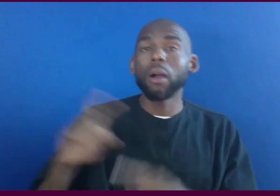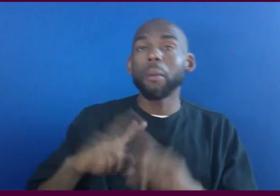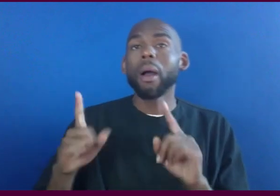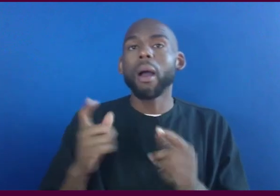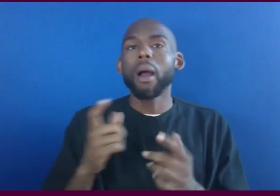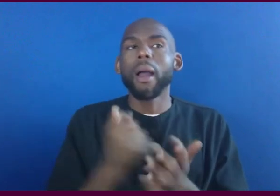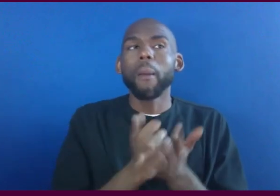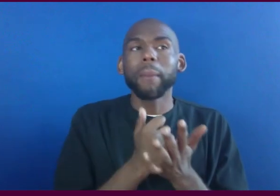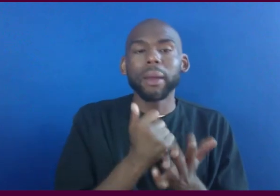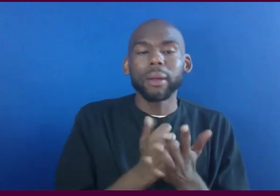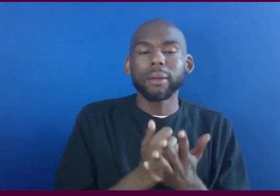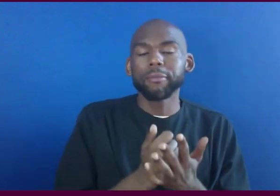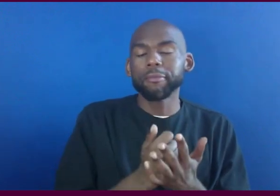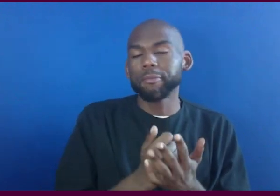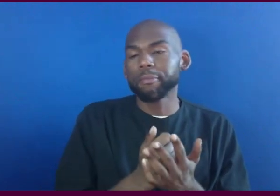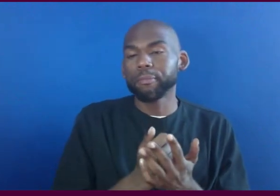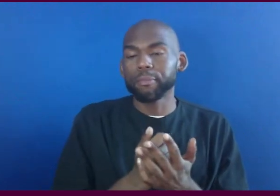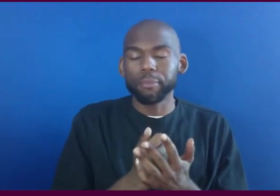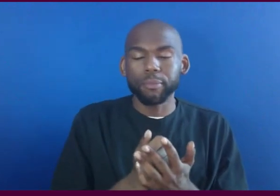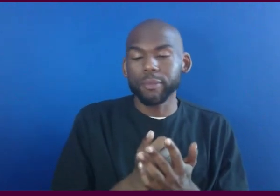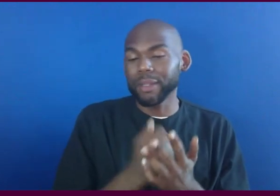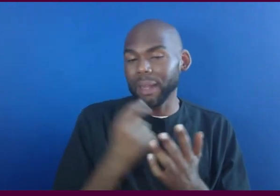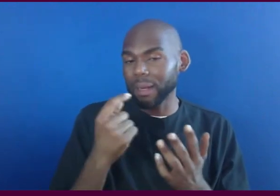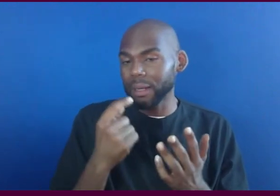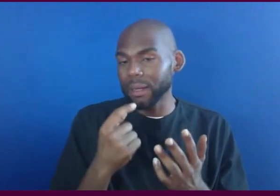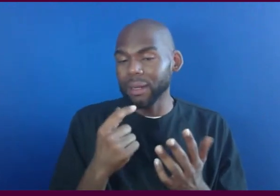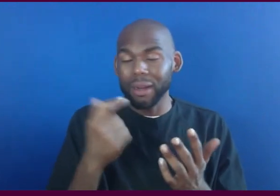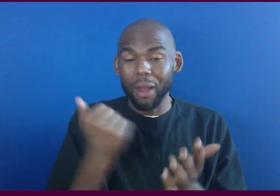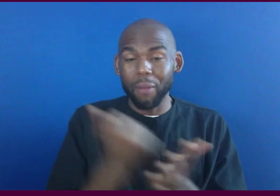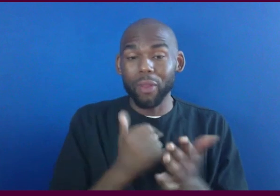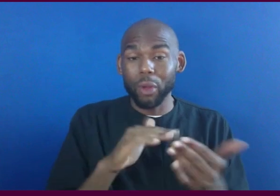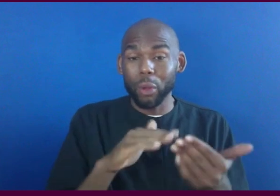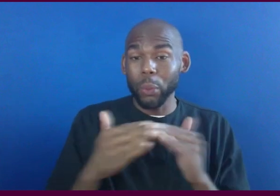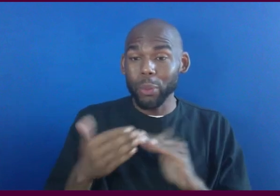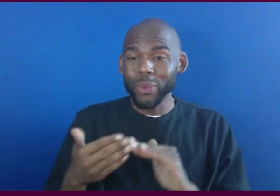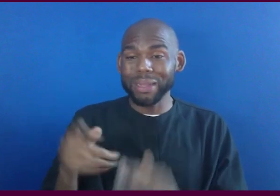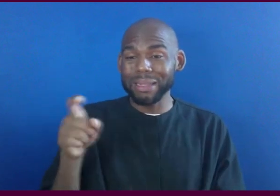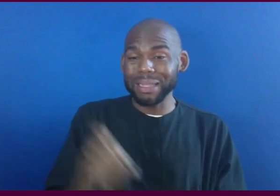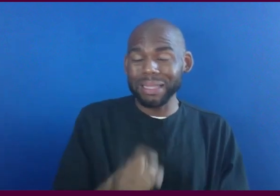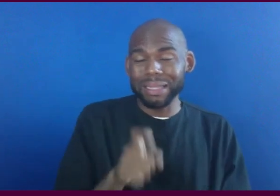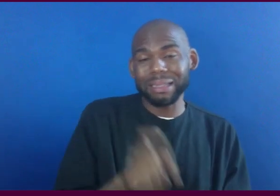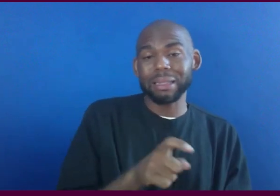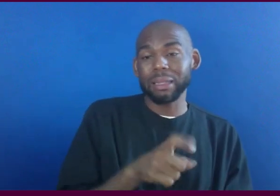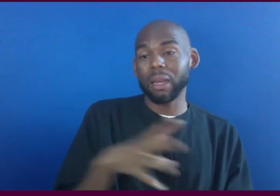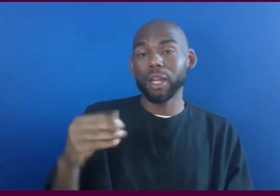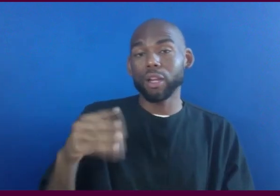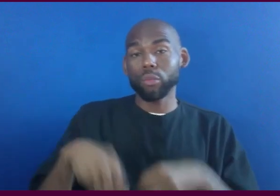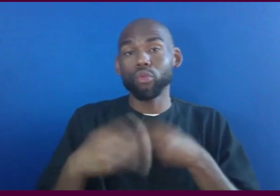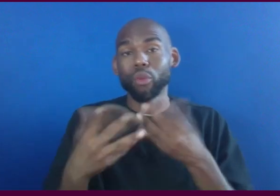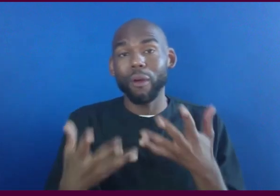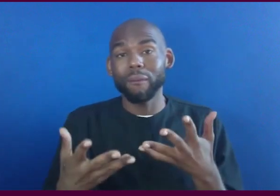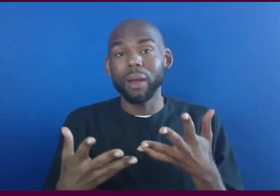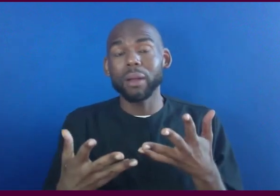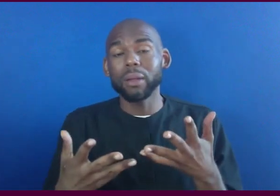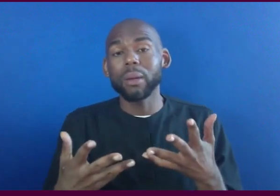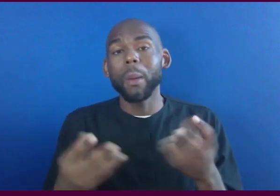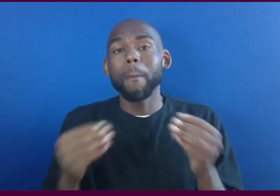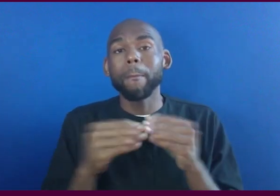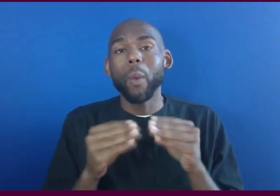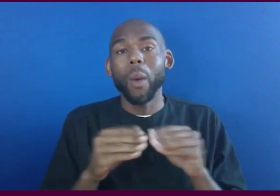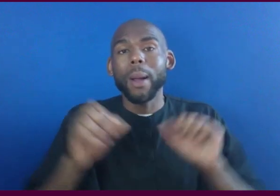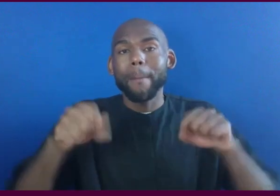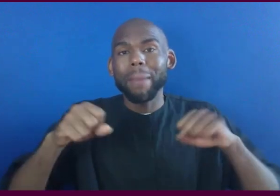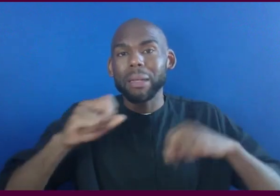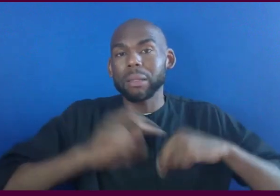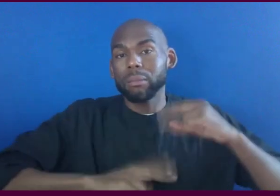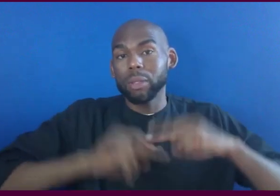thinking about things that the community needs and providing some more capacity building